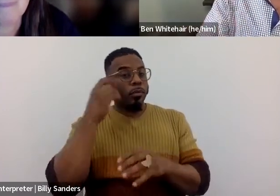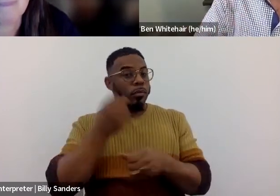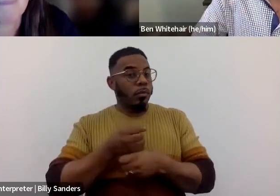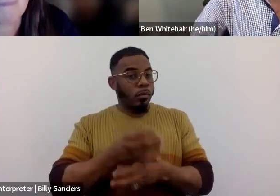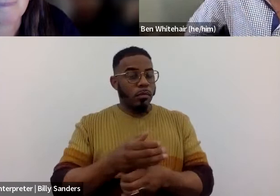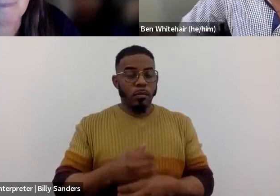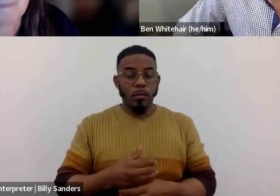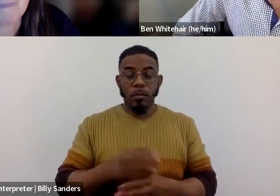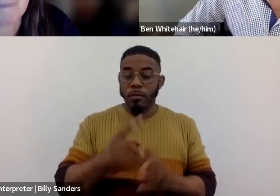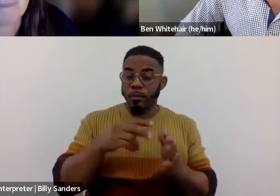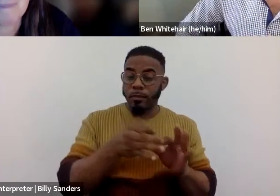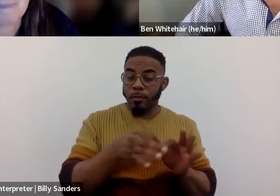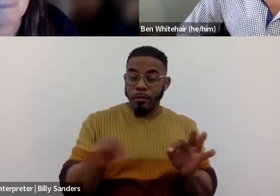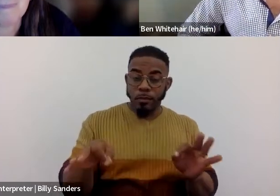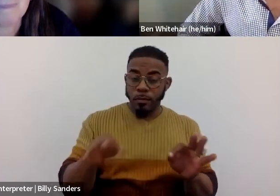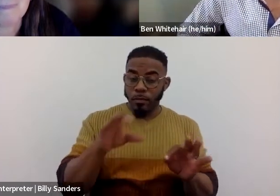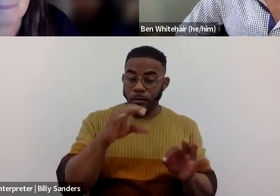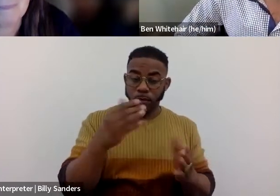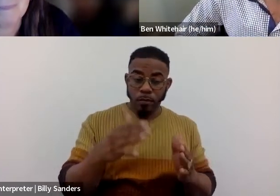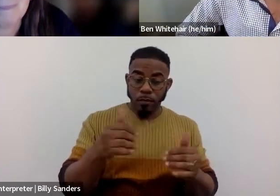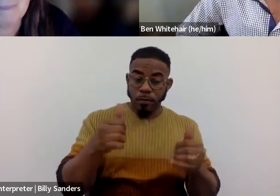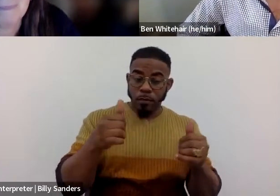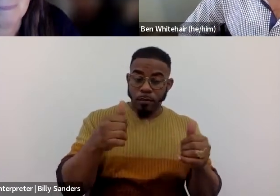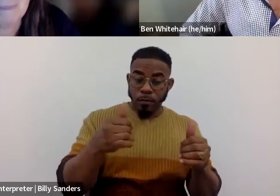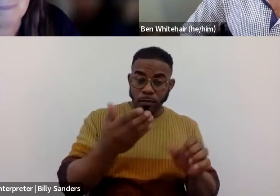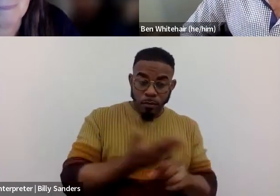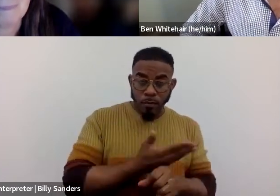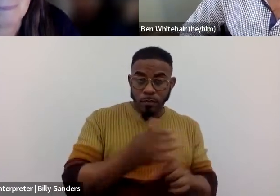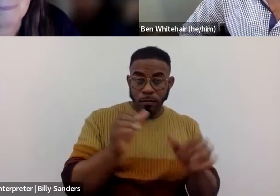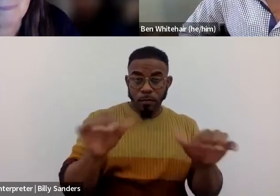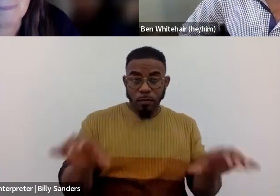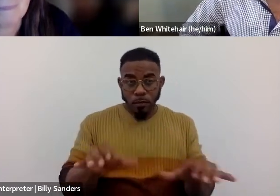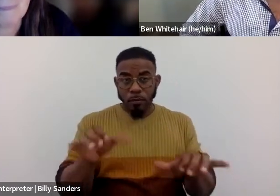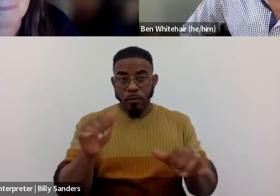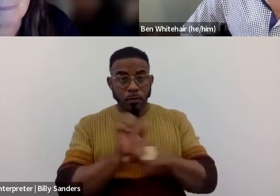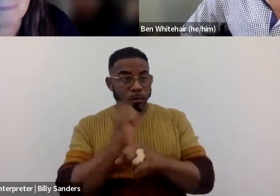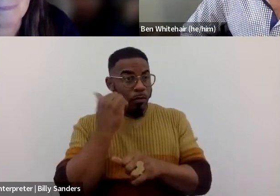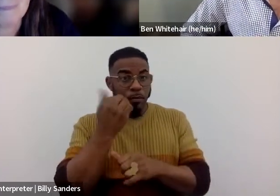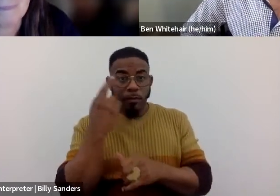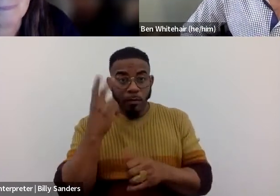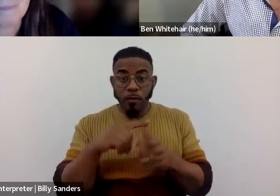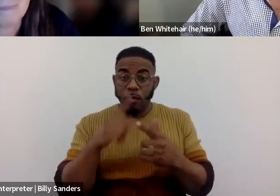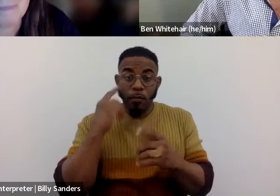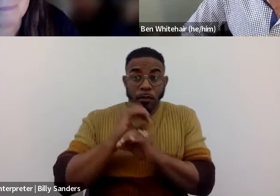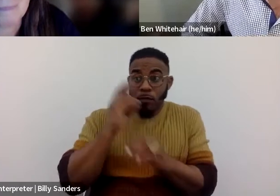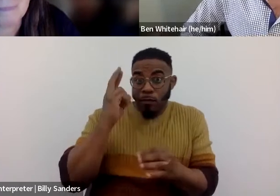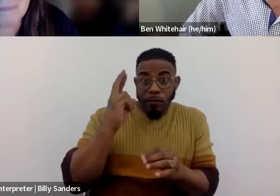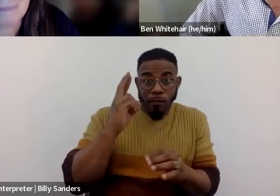it reads, the company may terminate performer's employment for any reason or for no reason upon 60 days